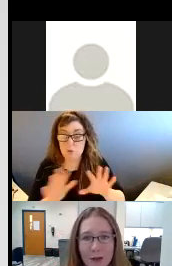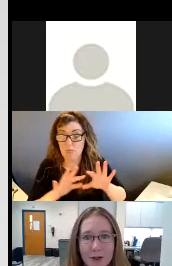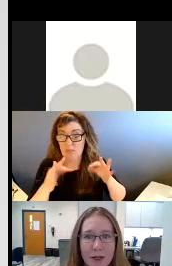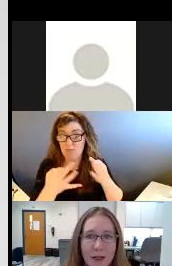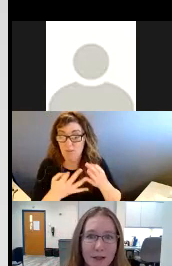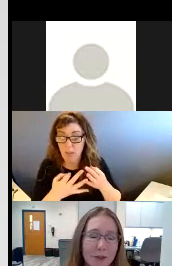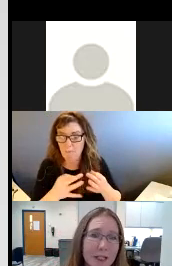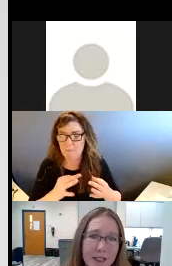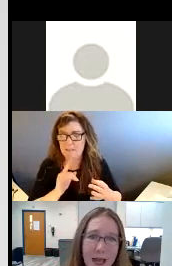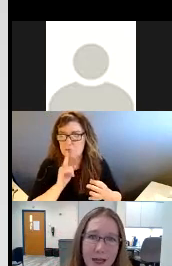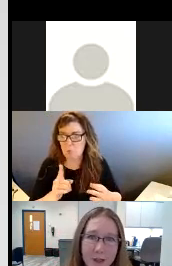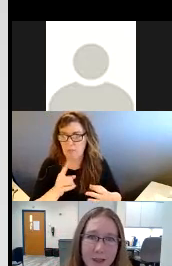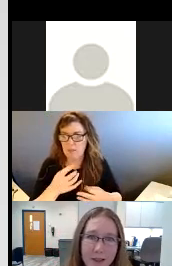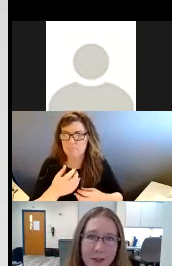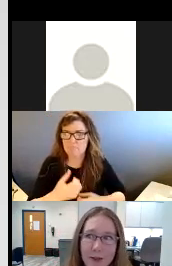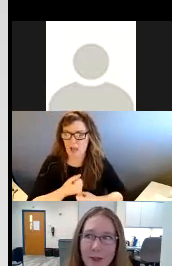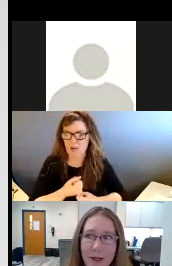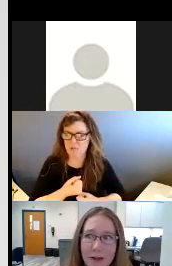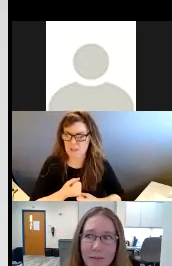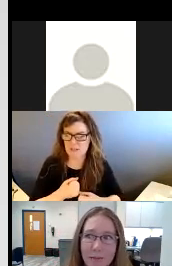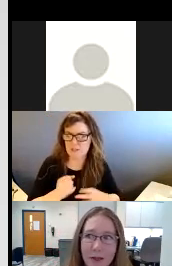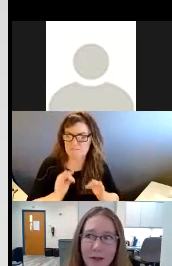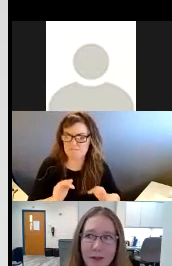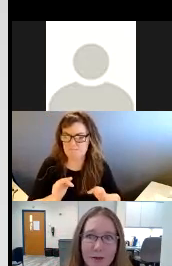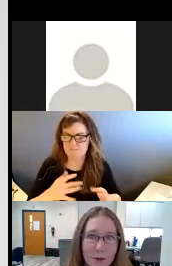GATHERED AND COMPLETED AS ACCURATE SO THEY FEEL GOOD